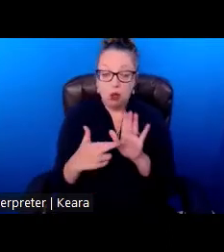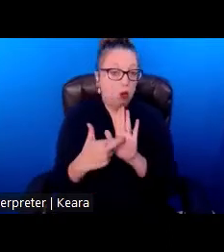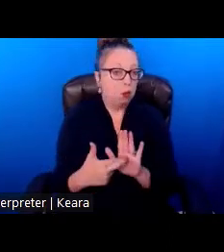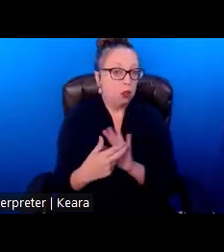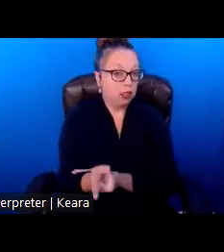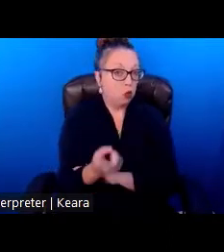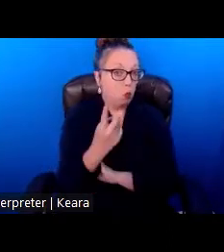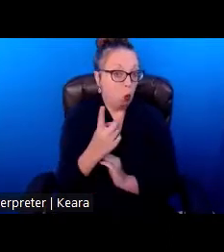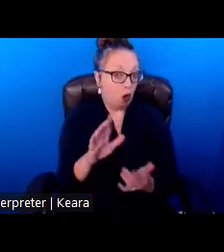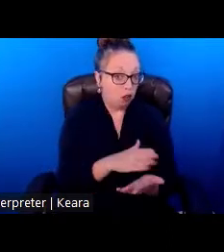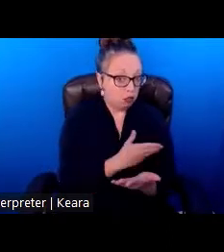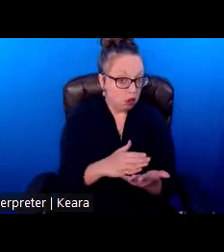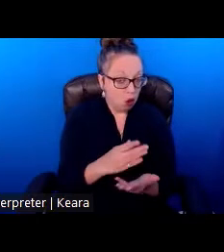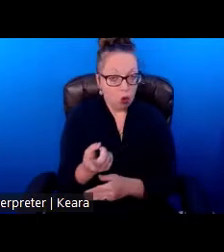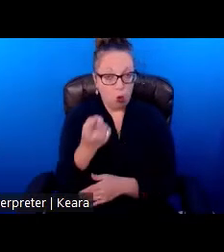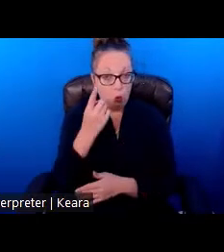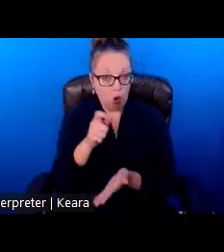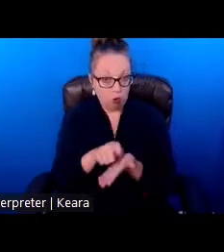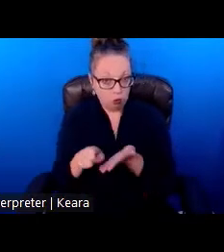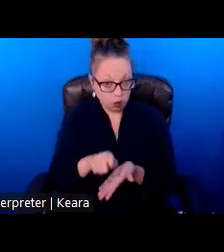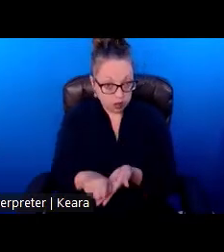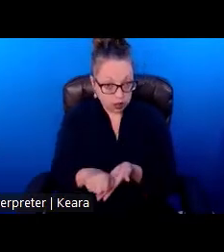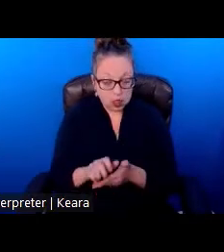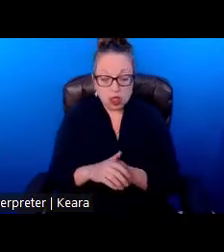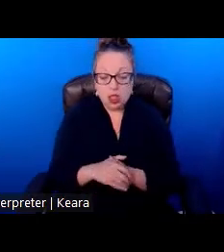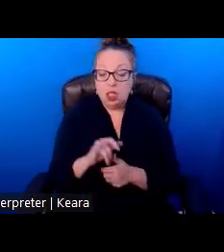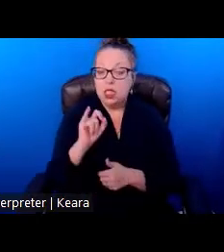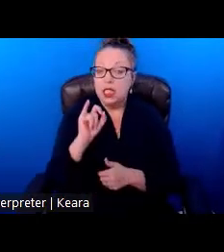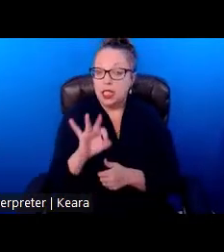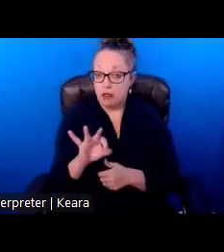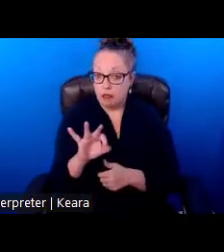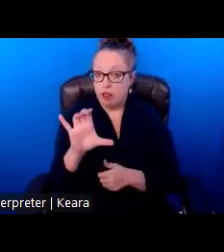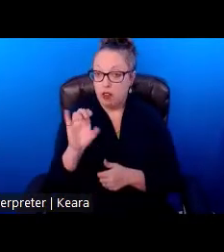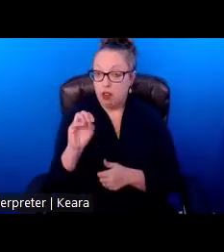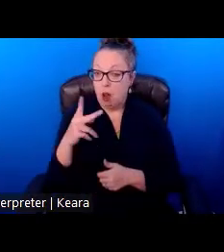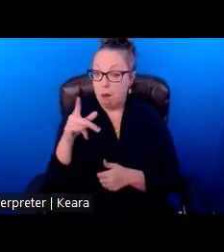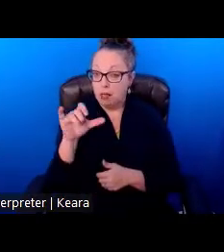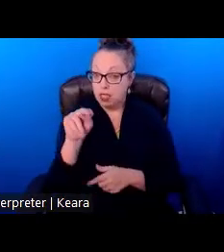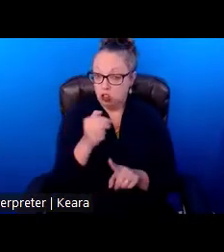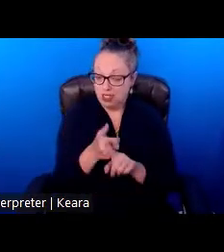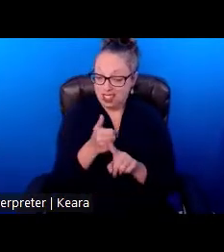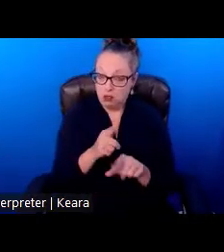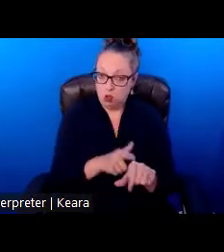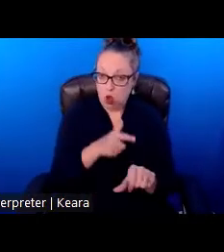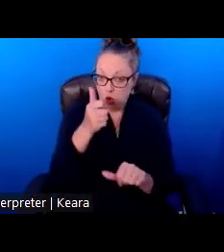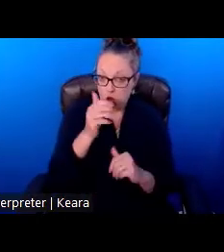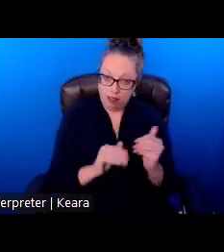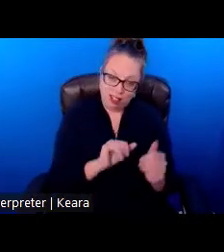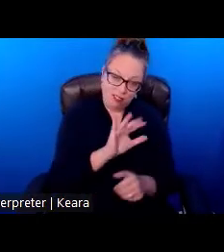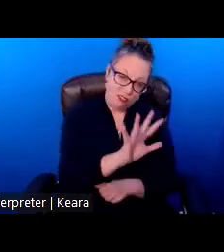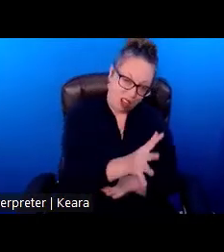If the song/composition being submitted is longer than 5 or 10 minutes, respectively,